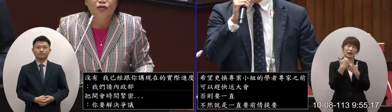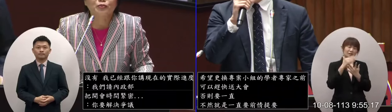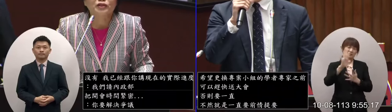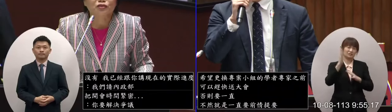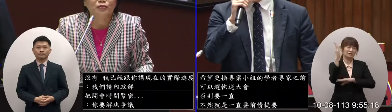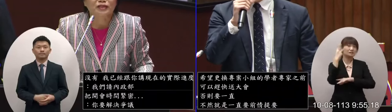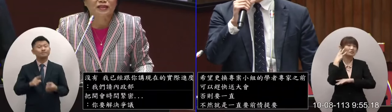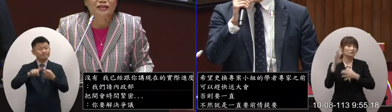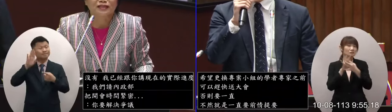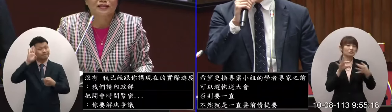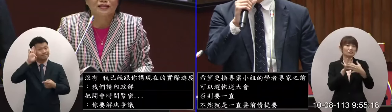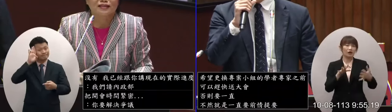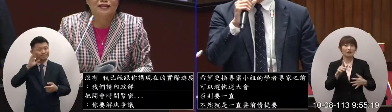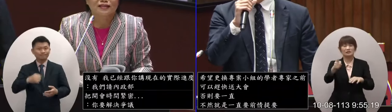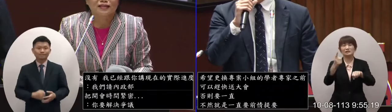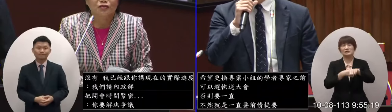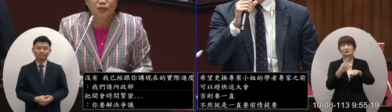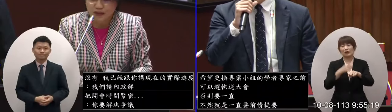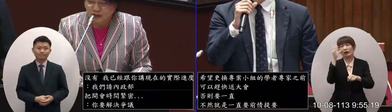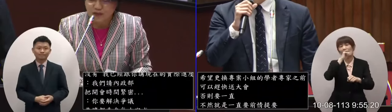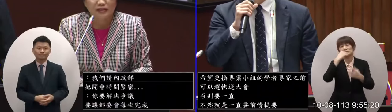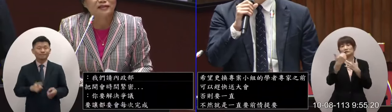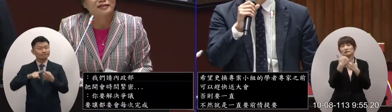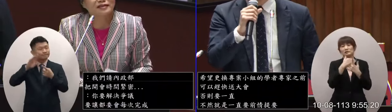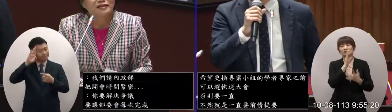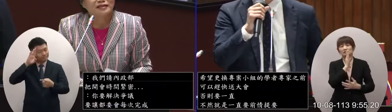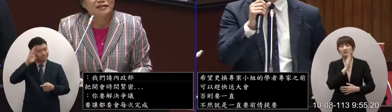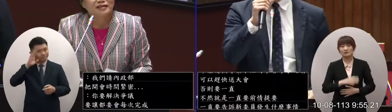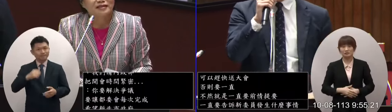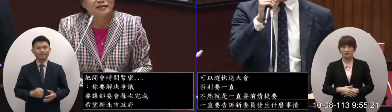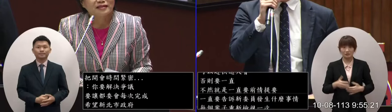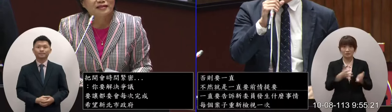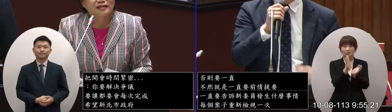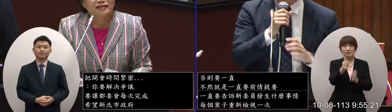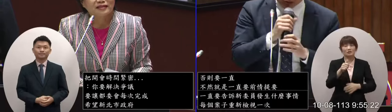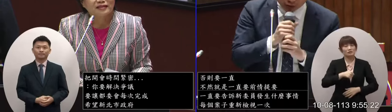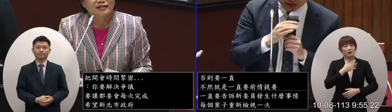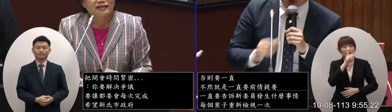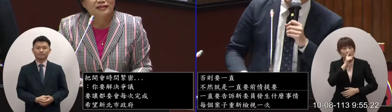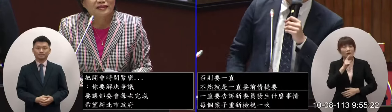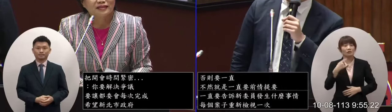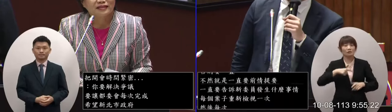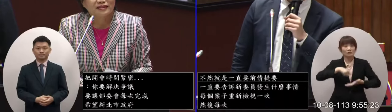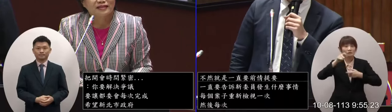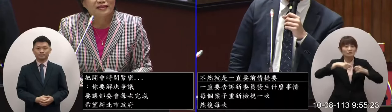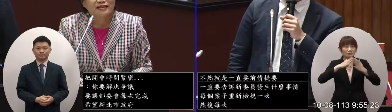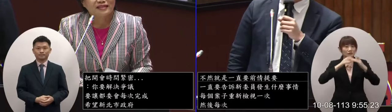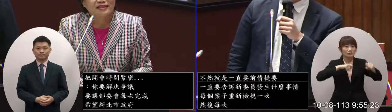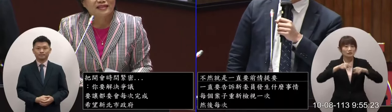You are habitually interrupting. Sorry, I am not a minister. You are really weird. I am talking about urban planning. You also need to interrupt